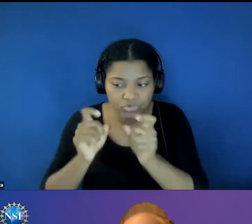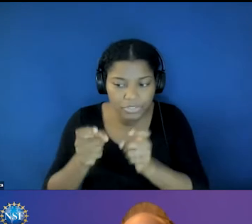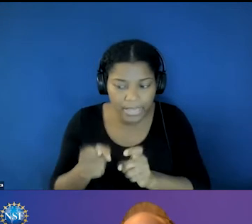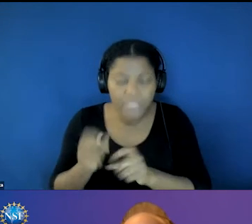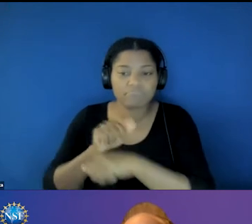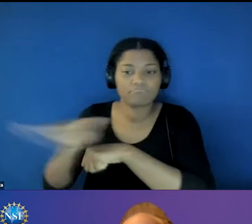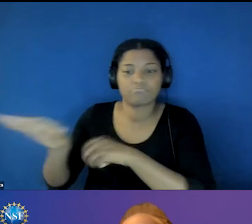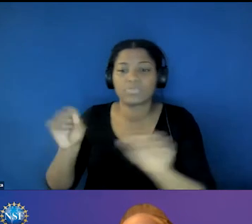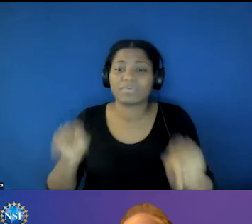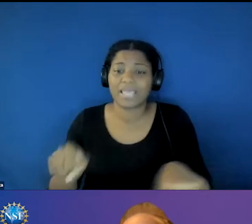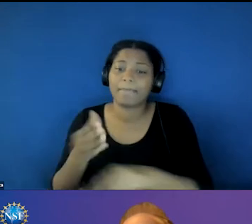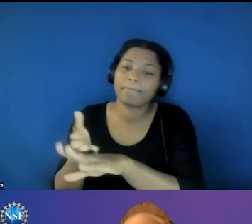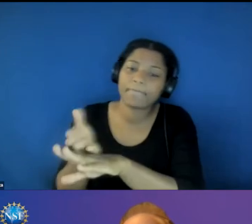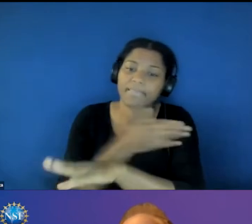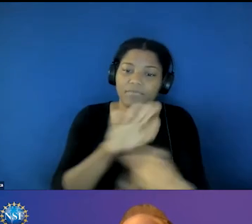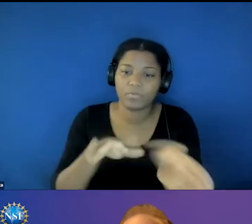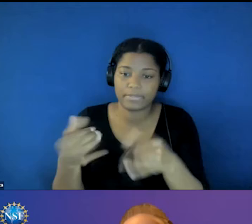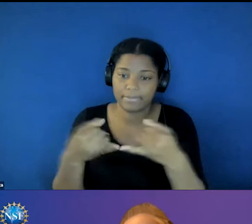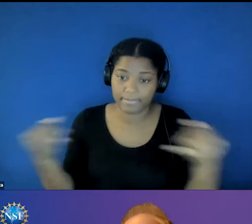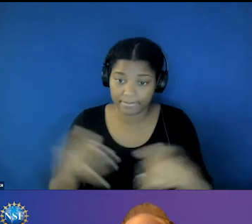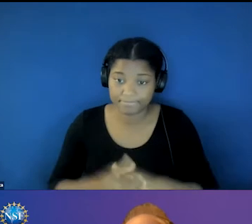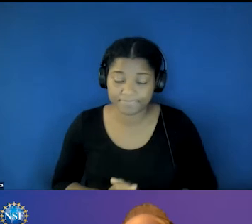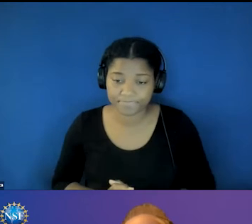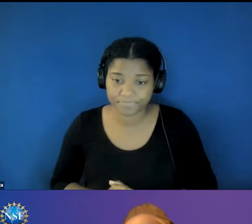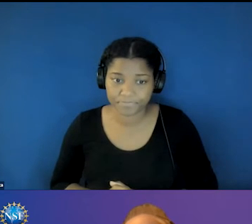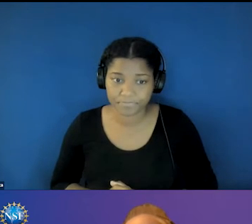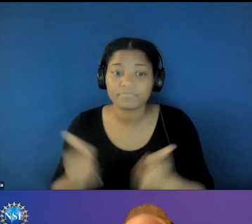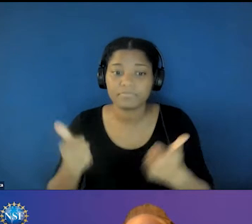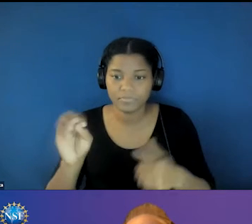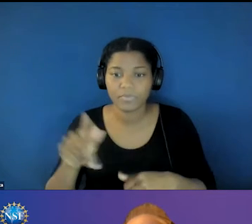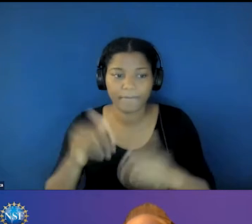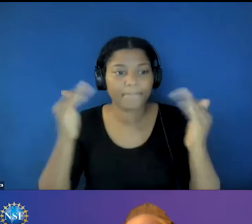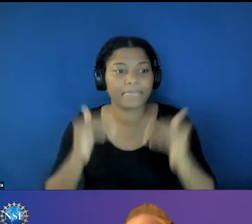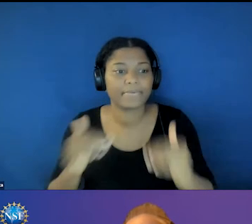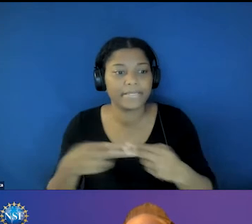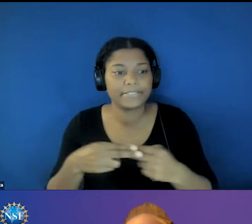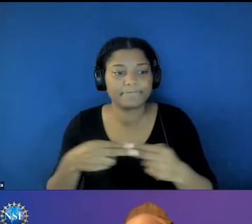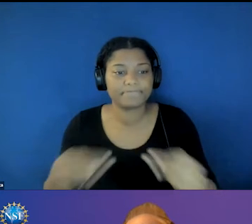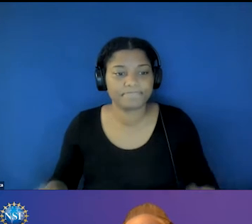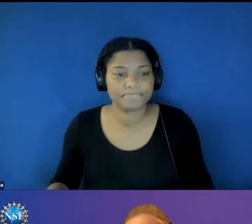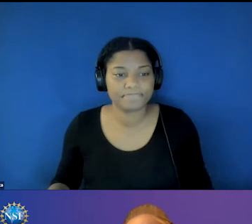to do before the deadline occurs. Okay, next slide, please.